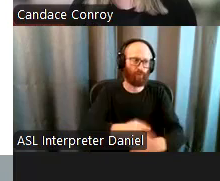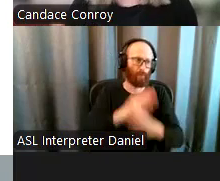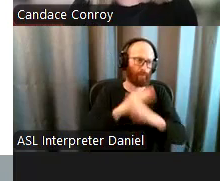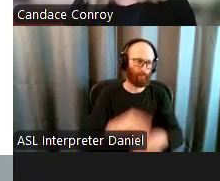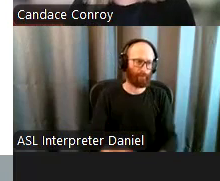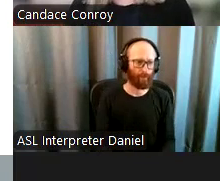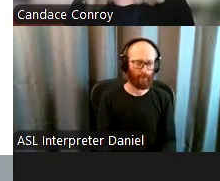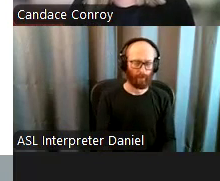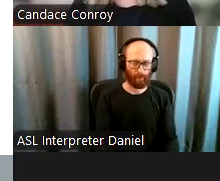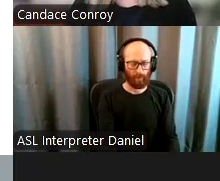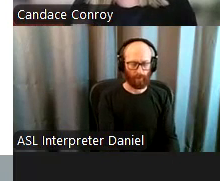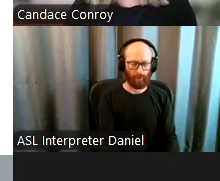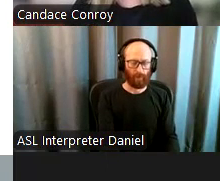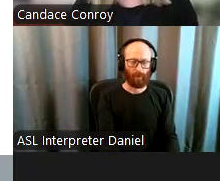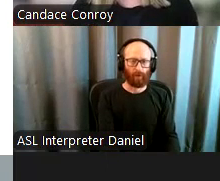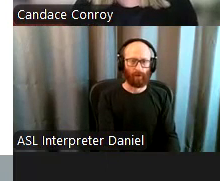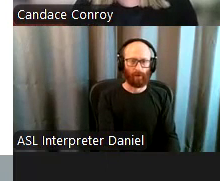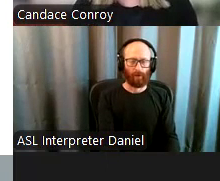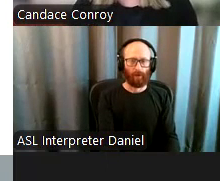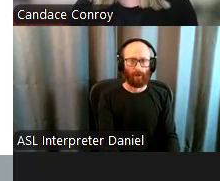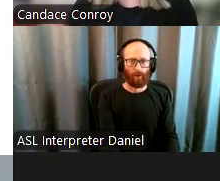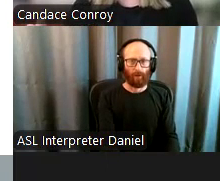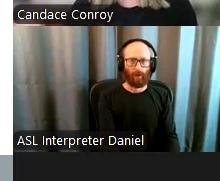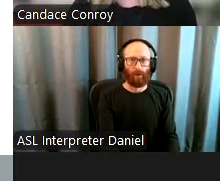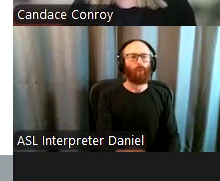We could scaffold up. We'll start with that JHA form on ladders and then work their way